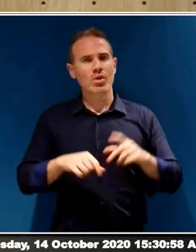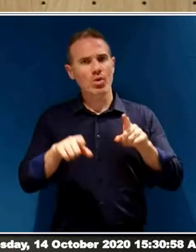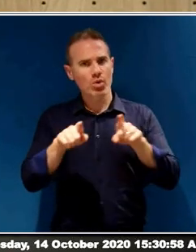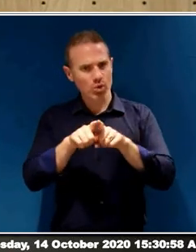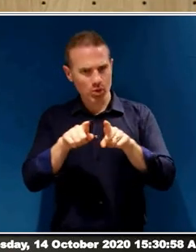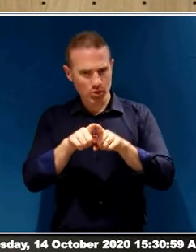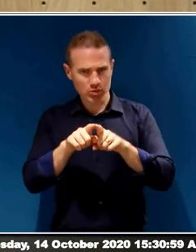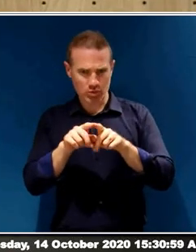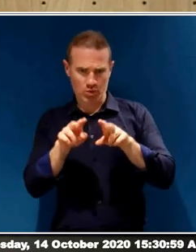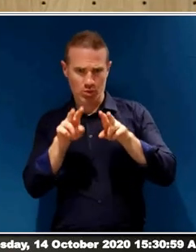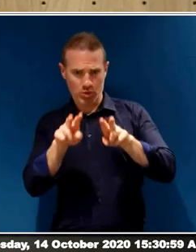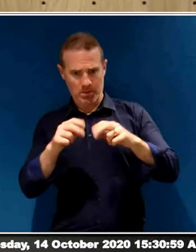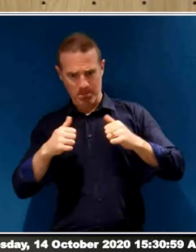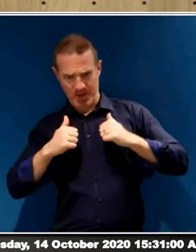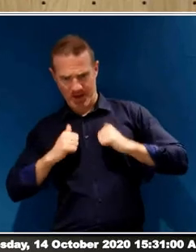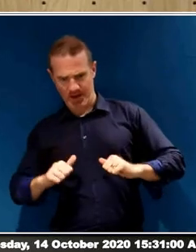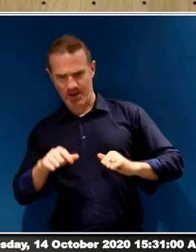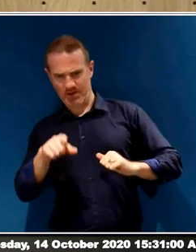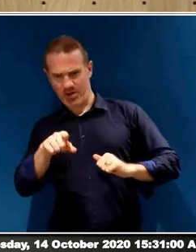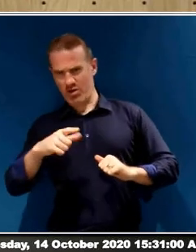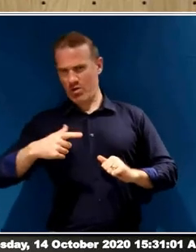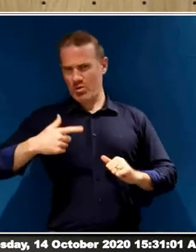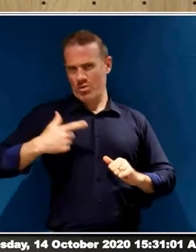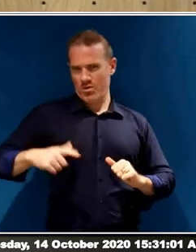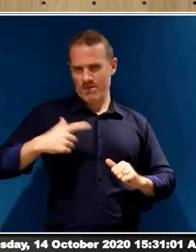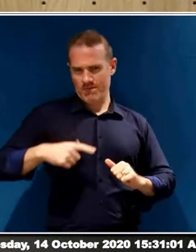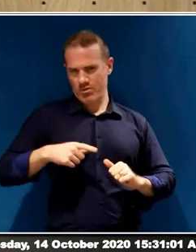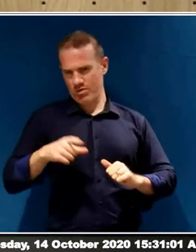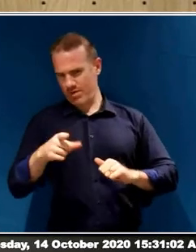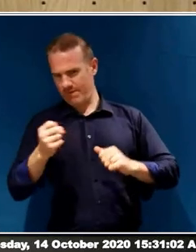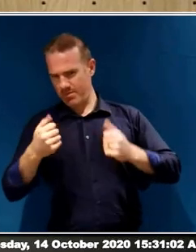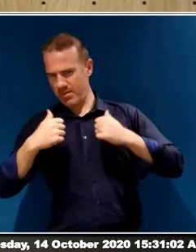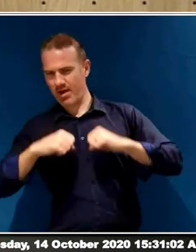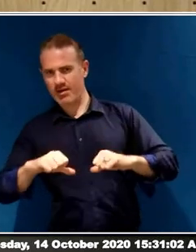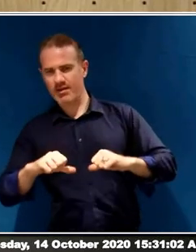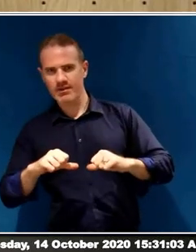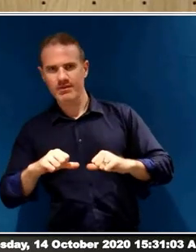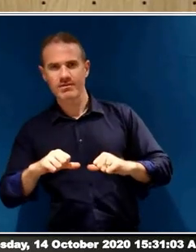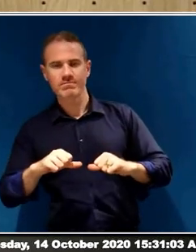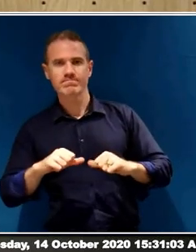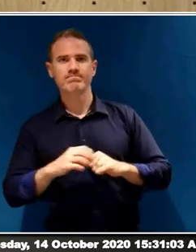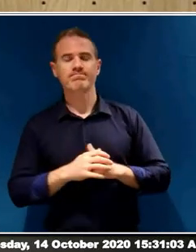understand why behaviour occurs, what a student might be communicating through